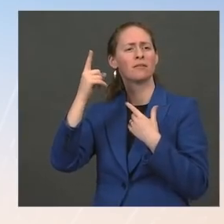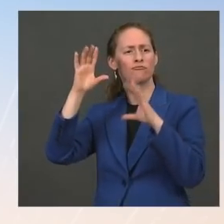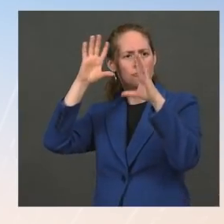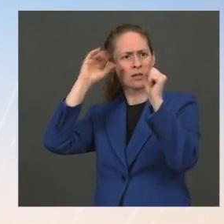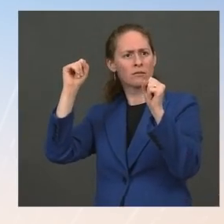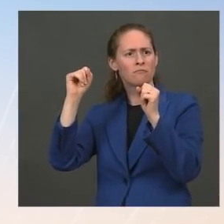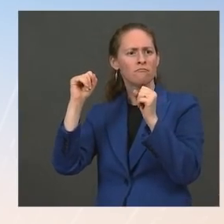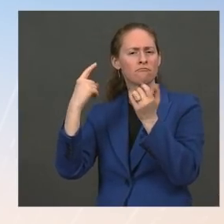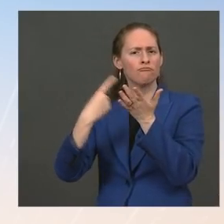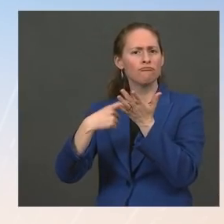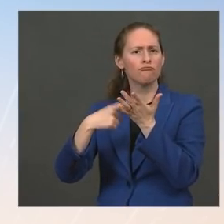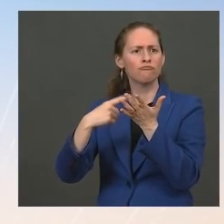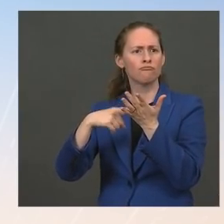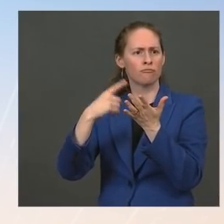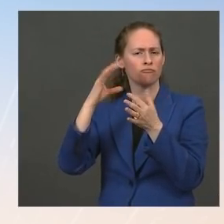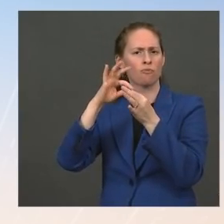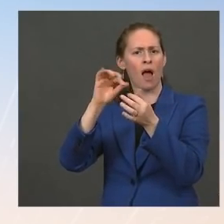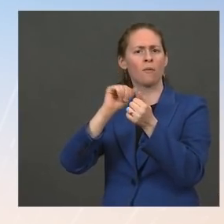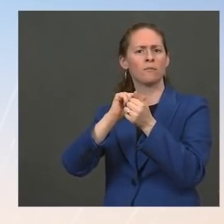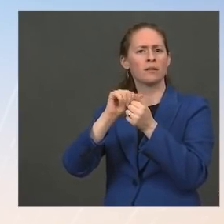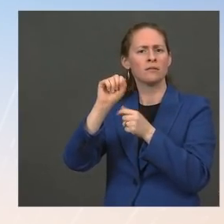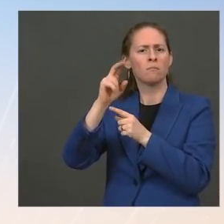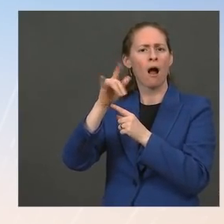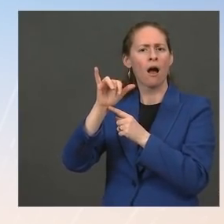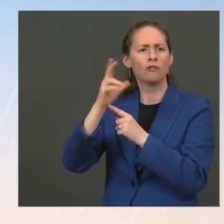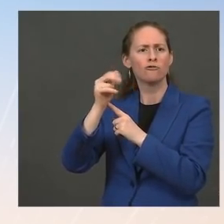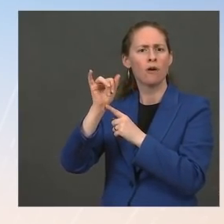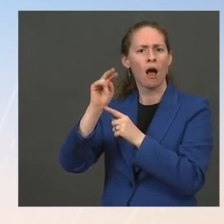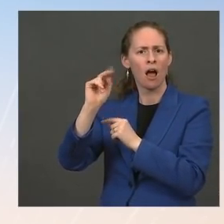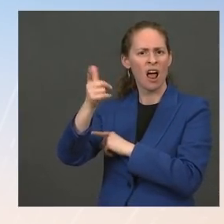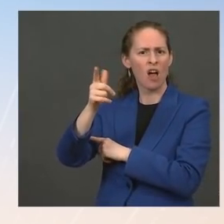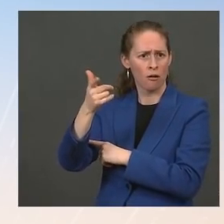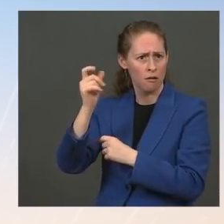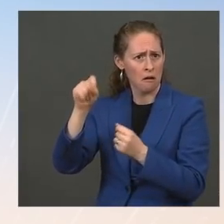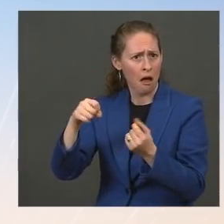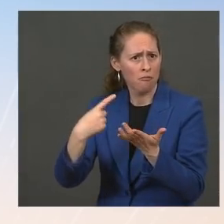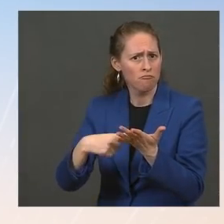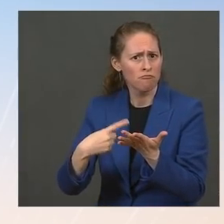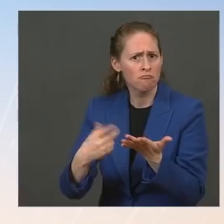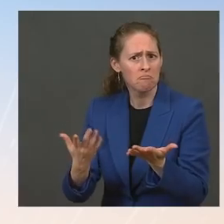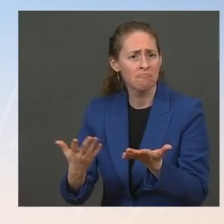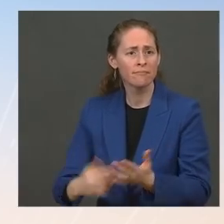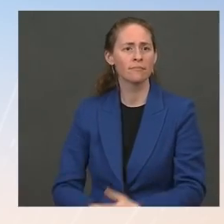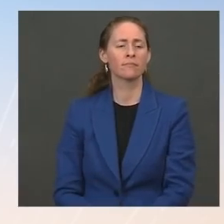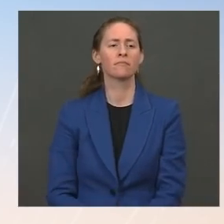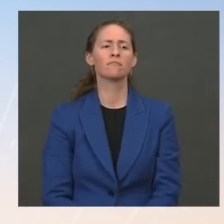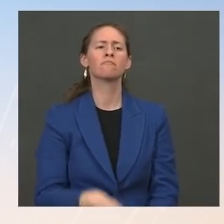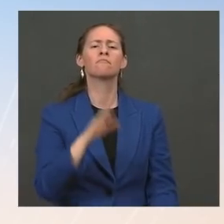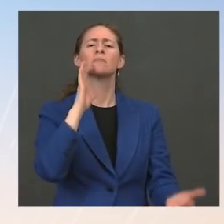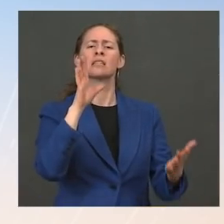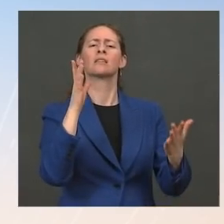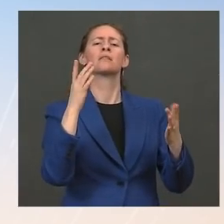Ms. Psaki: He's really going to pre- -- providing an update after meeting -- or, in advance of meeting with CEOs